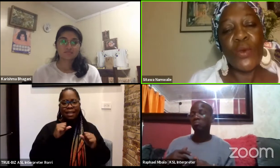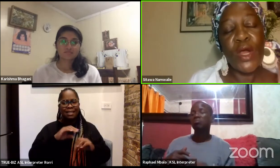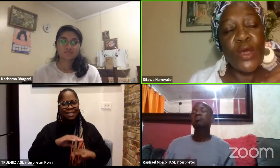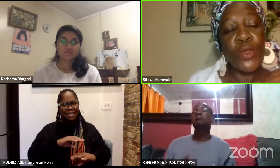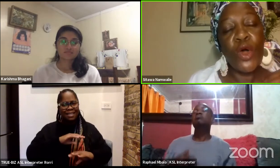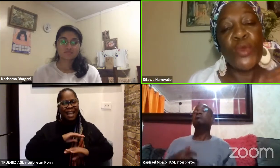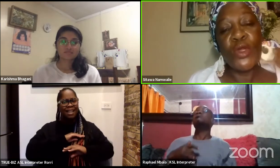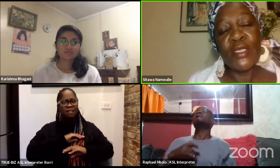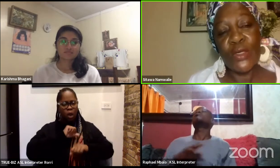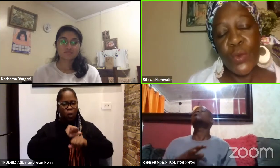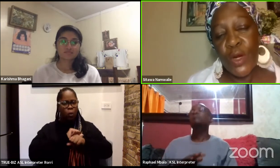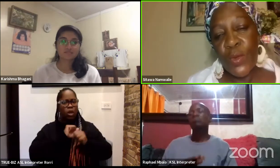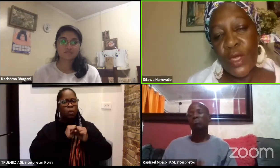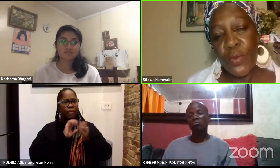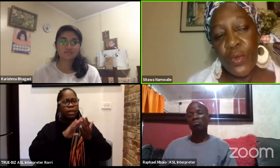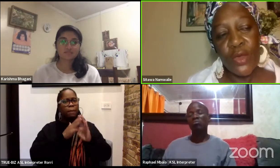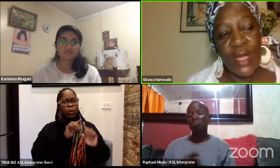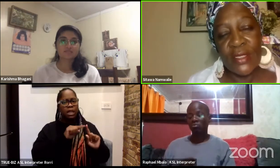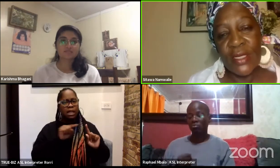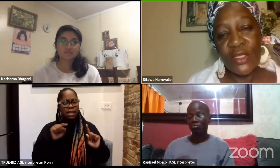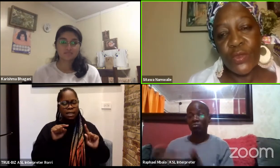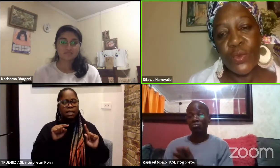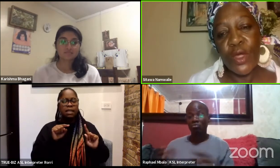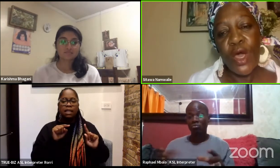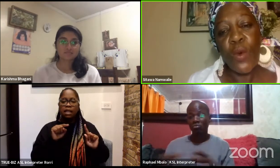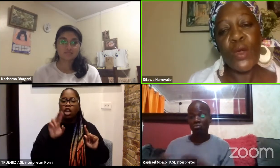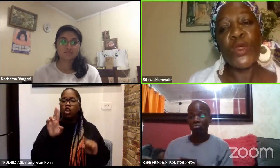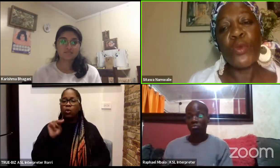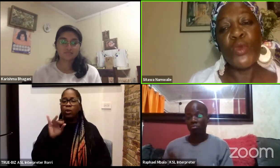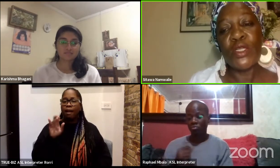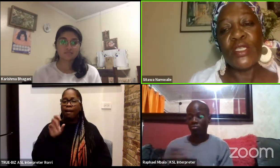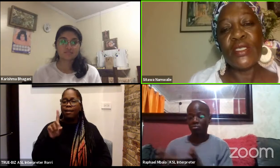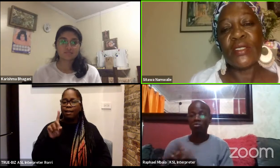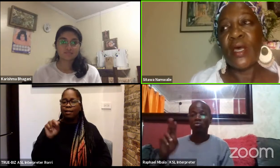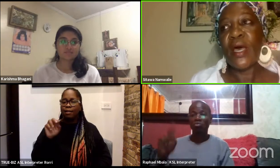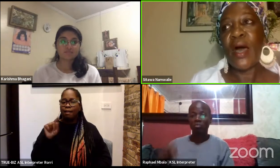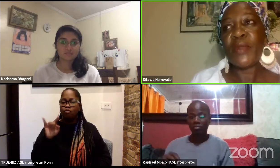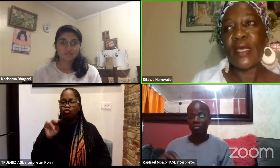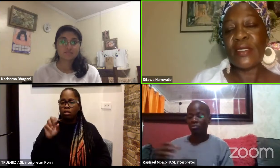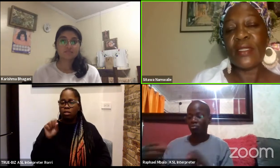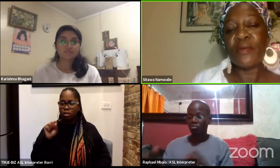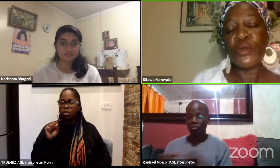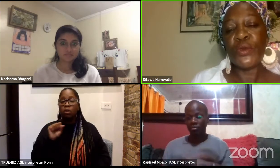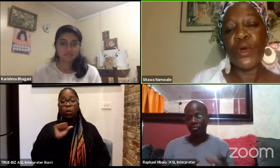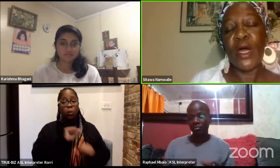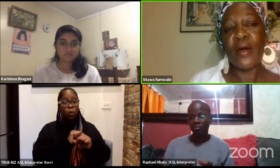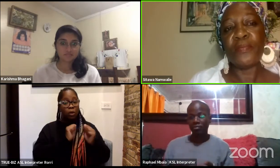particularly working with communities. I was working with the United nations, working with communities, getting them to use